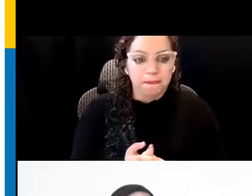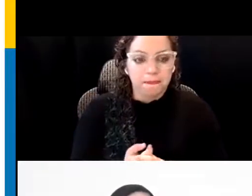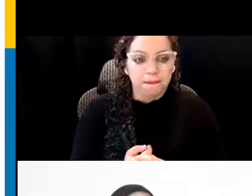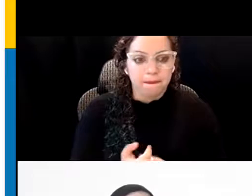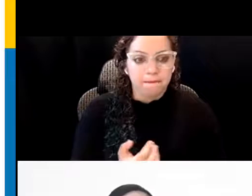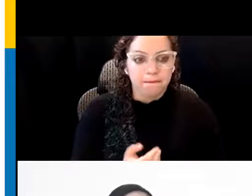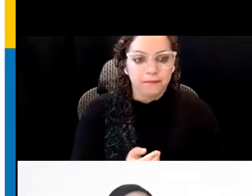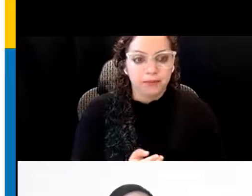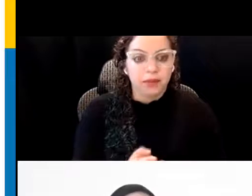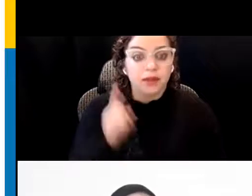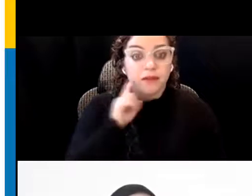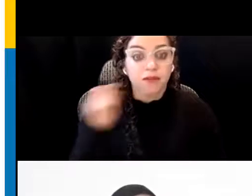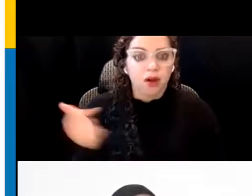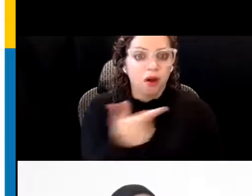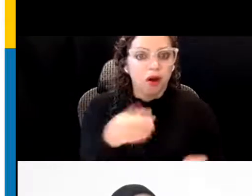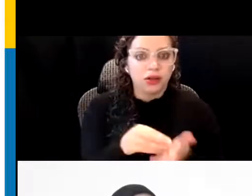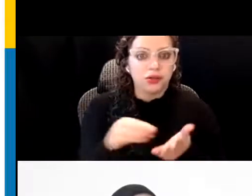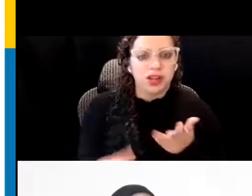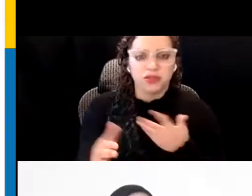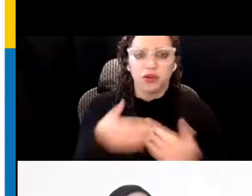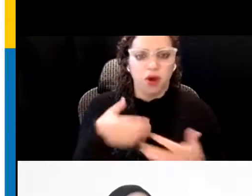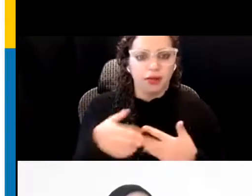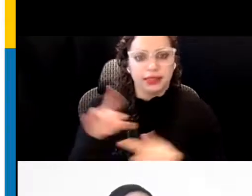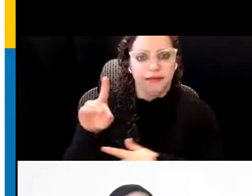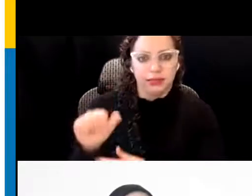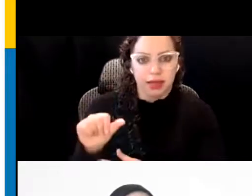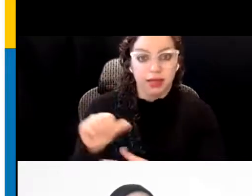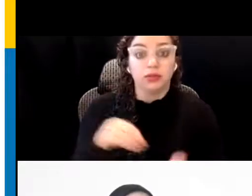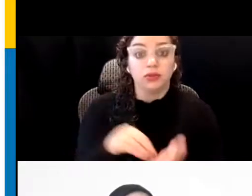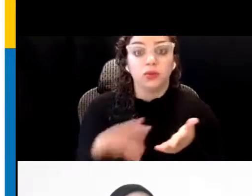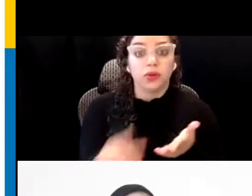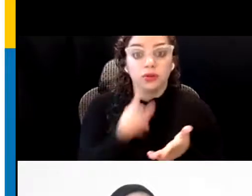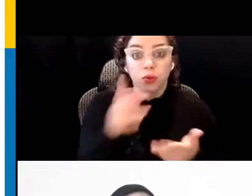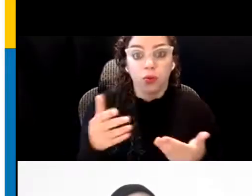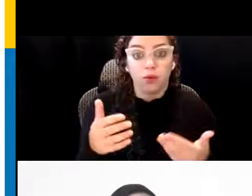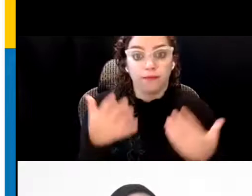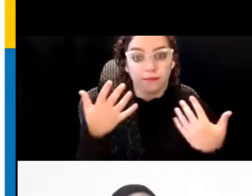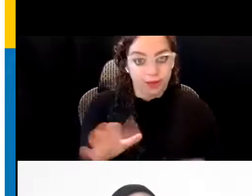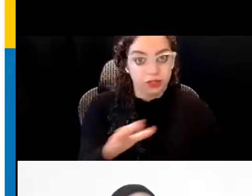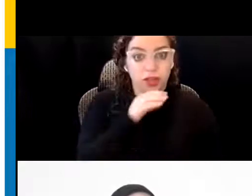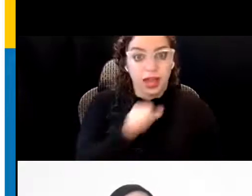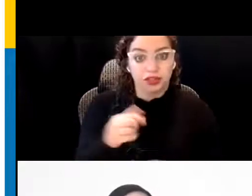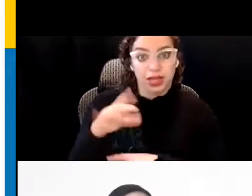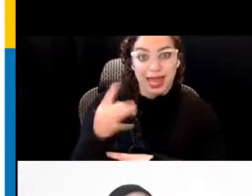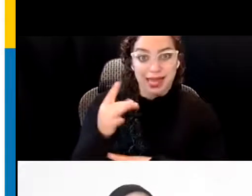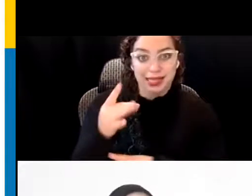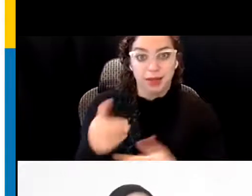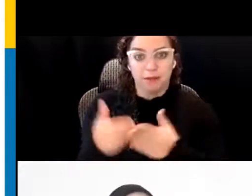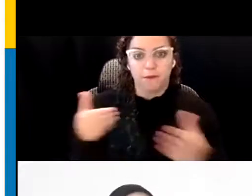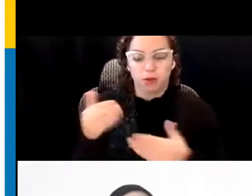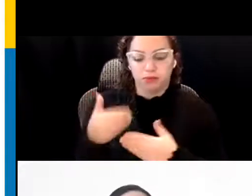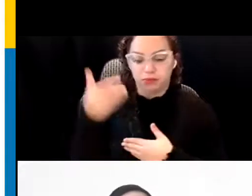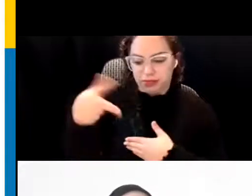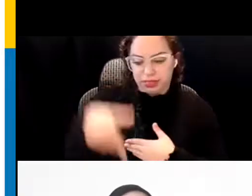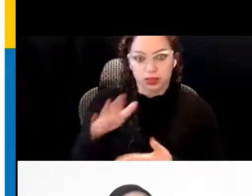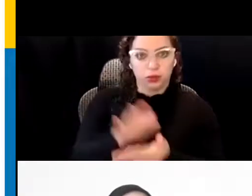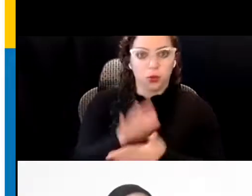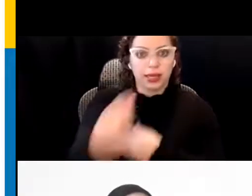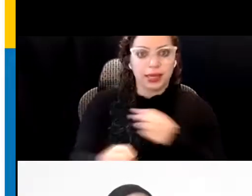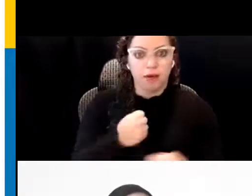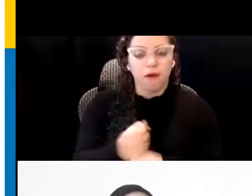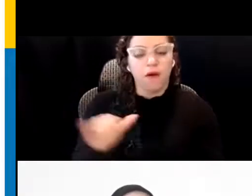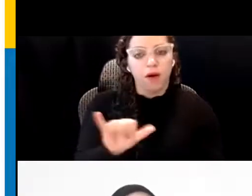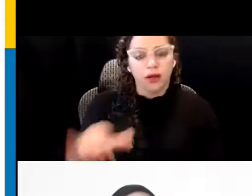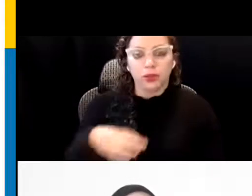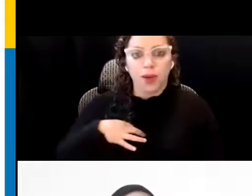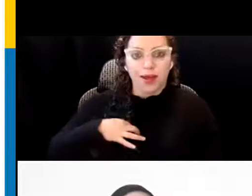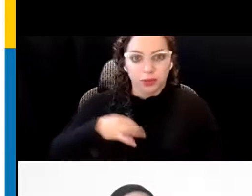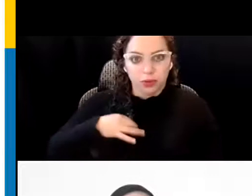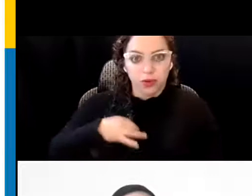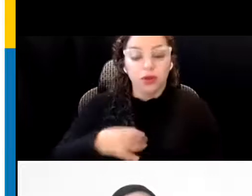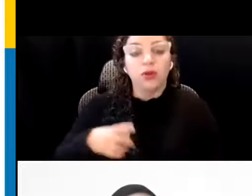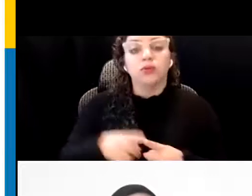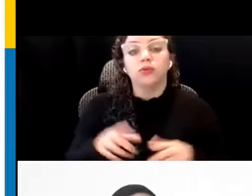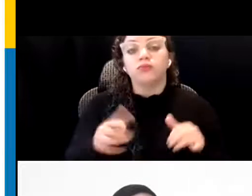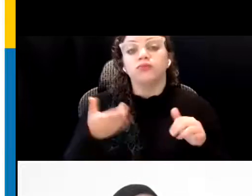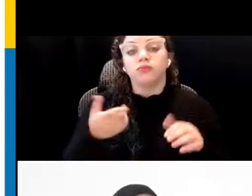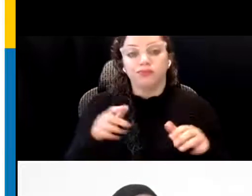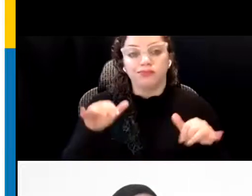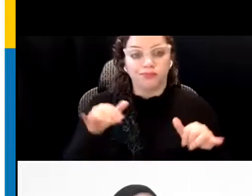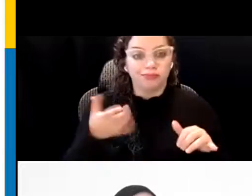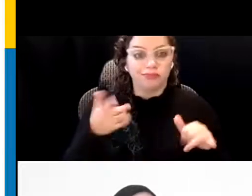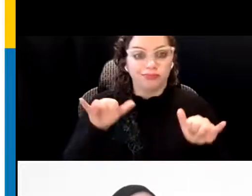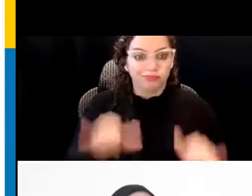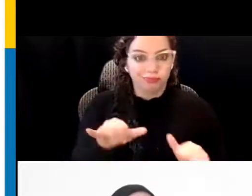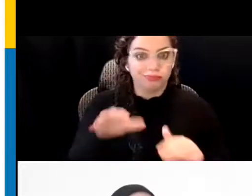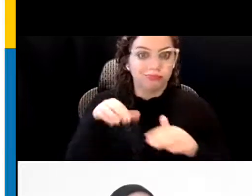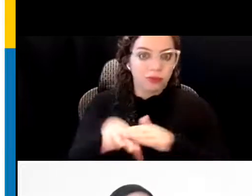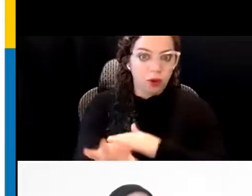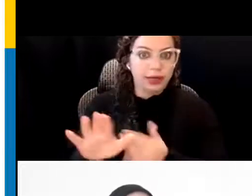So for all students regardless of disability, um, students who have reached 18 years of age before the start of this upcoming school year are also eligible to remain enrolled in school.